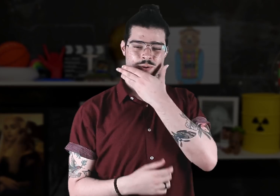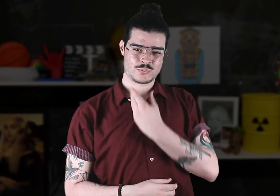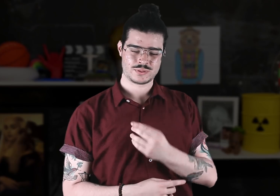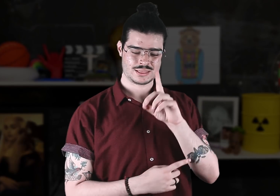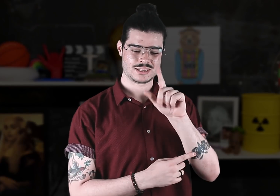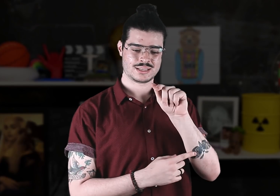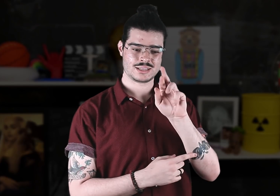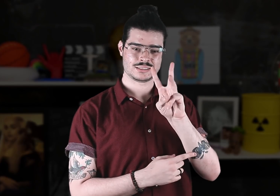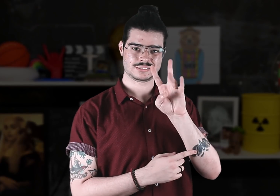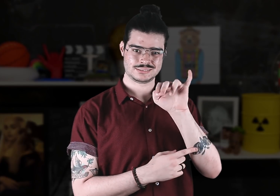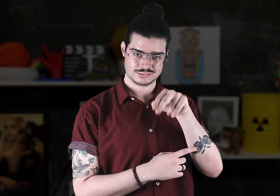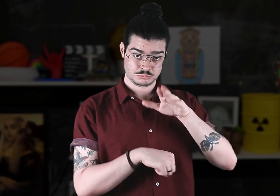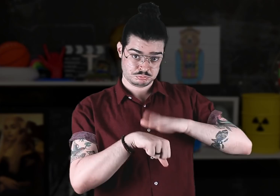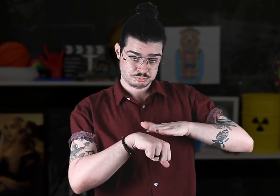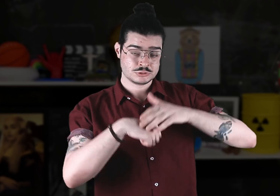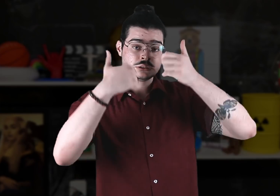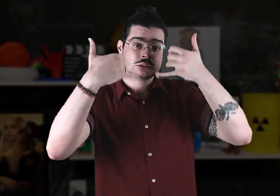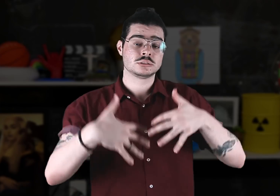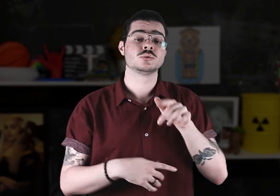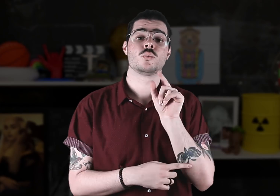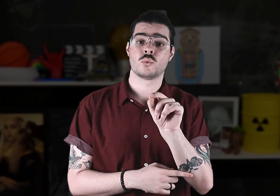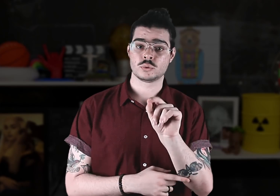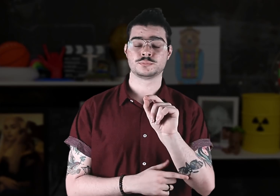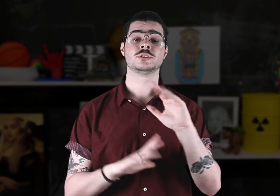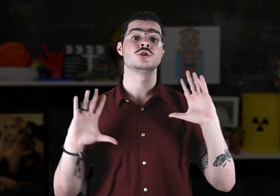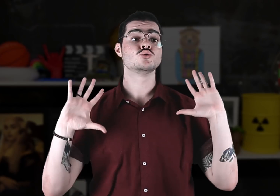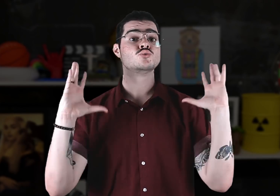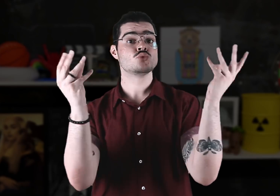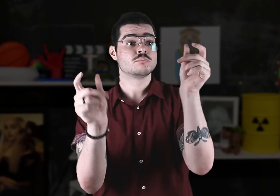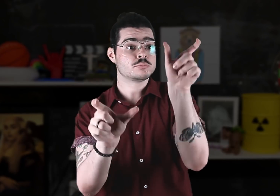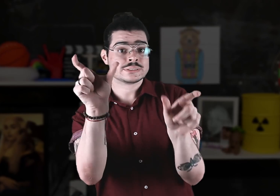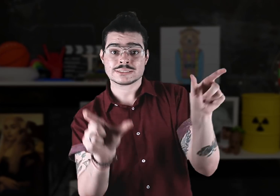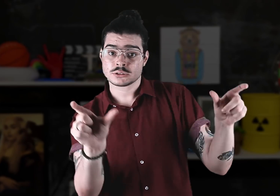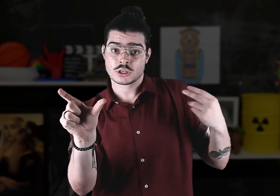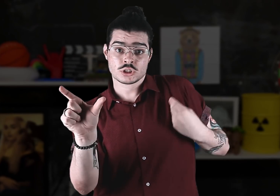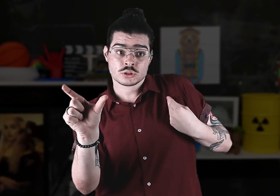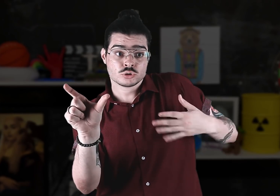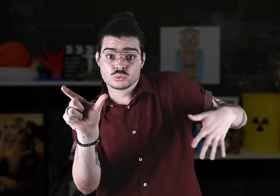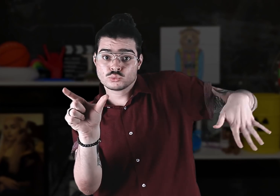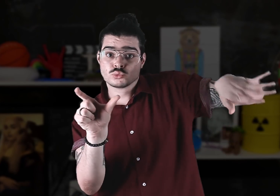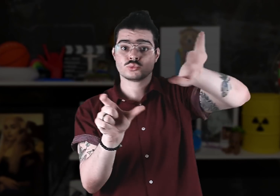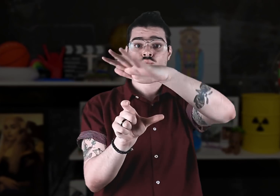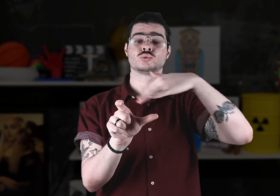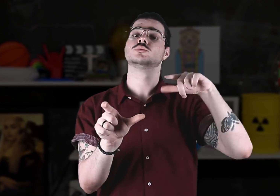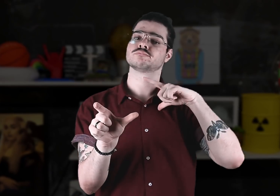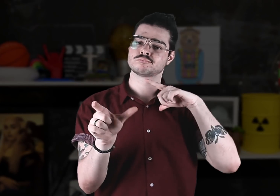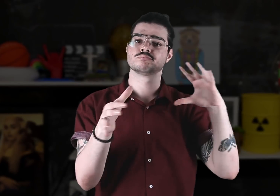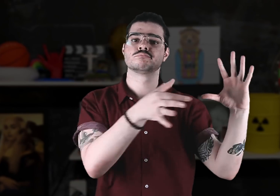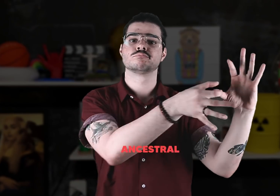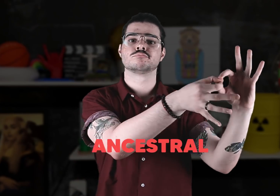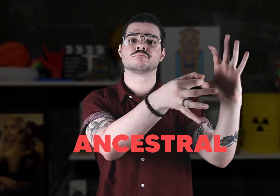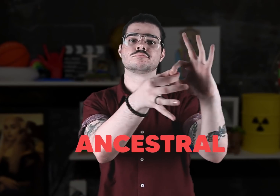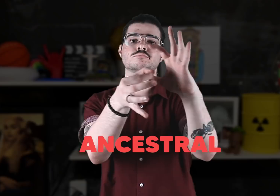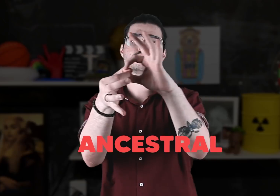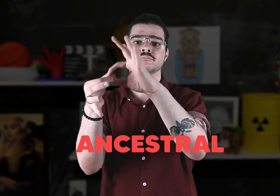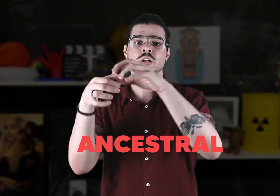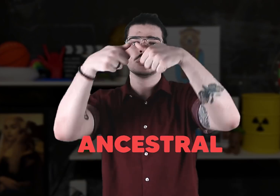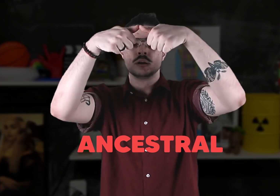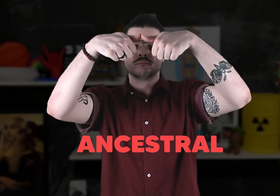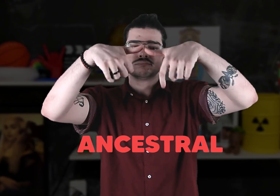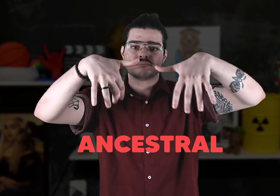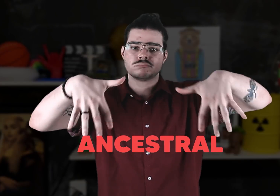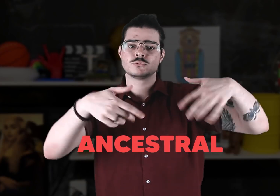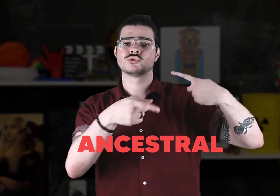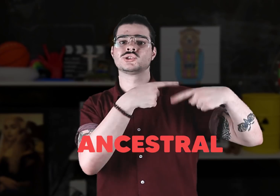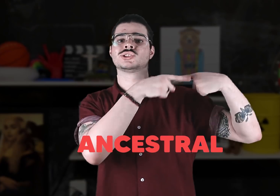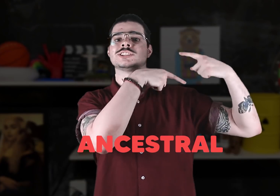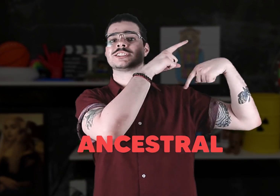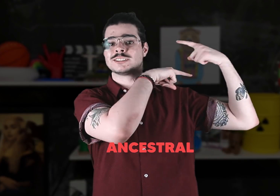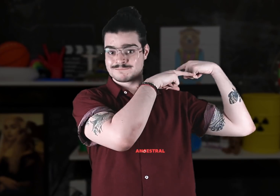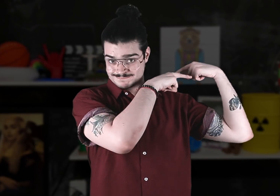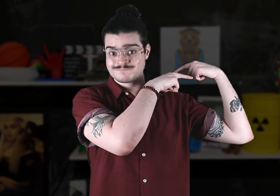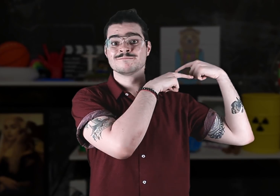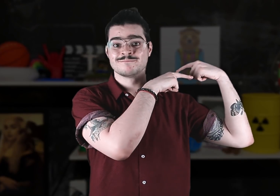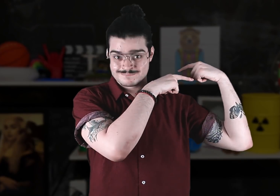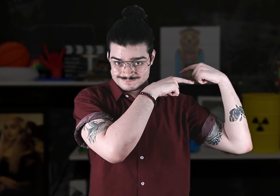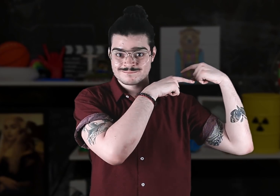All living things have a common ancestor, according to Darwin.